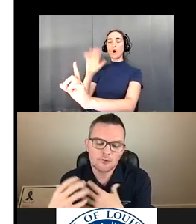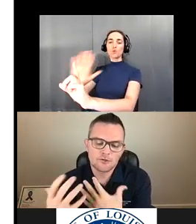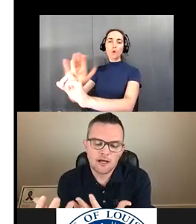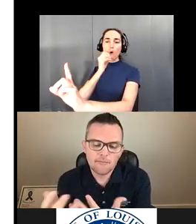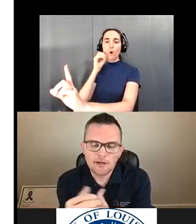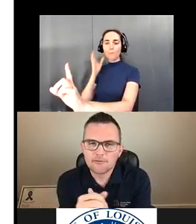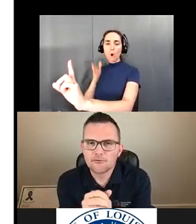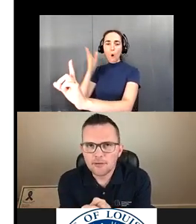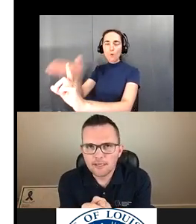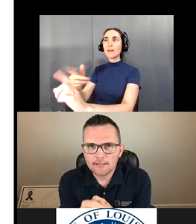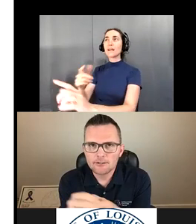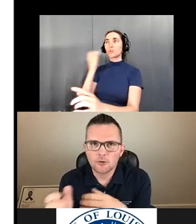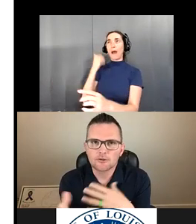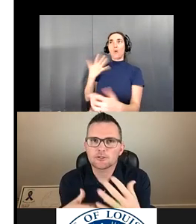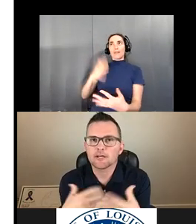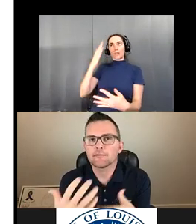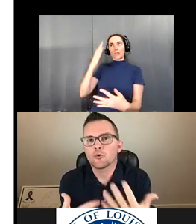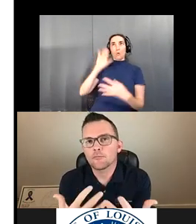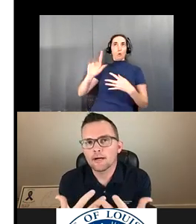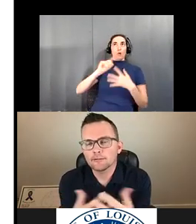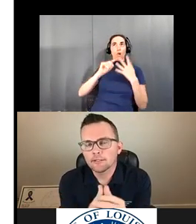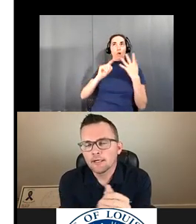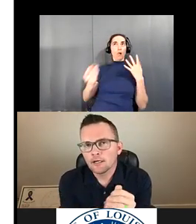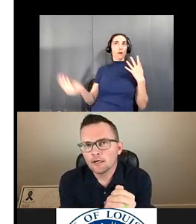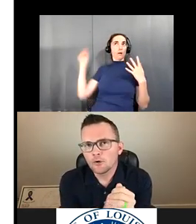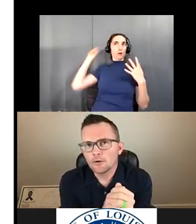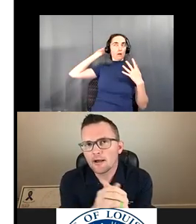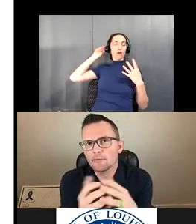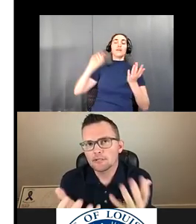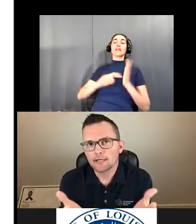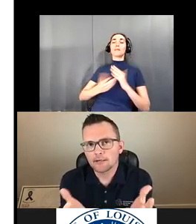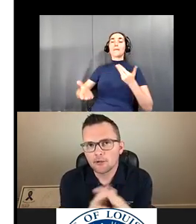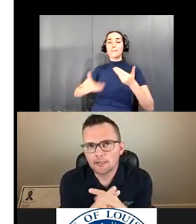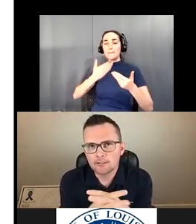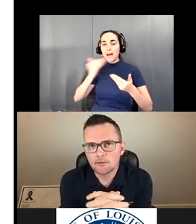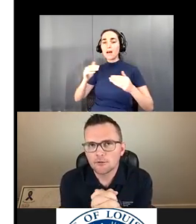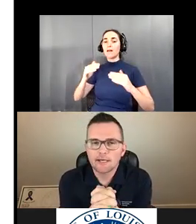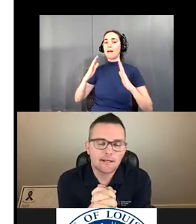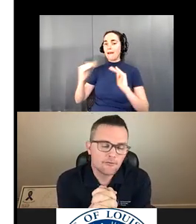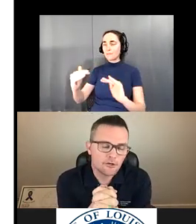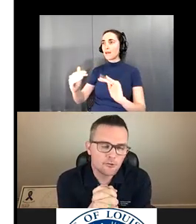It was a lot better for me to understand more about what might be taking place with that